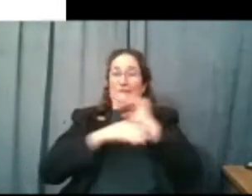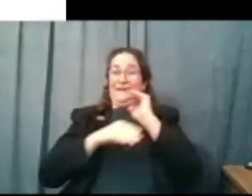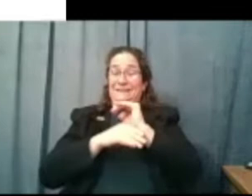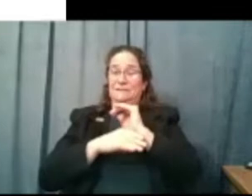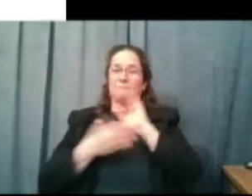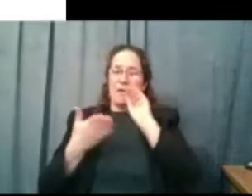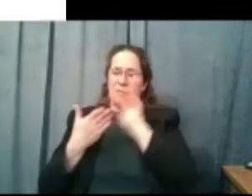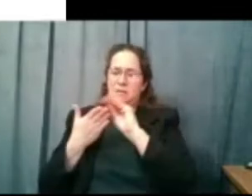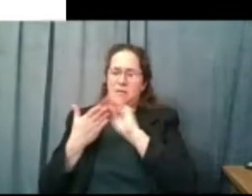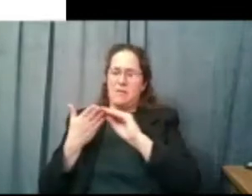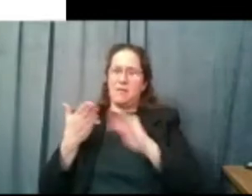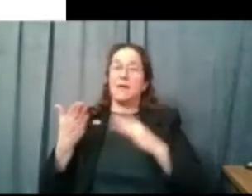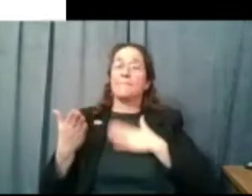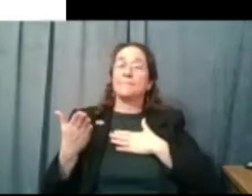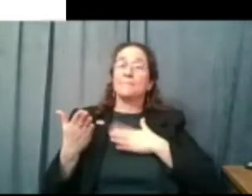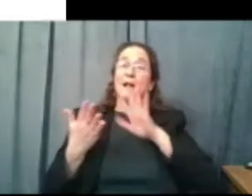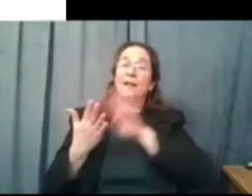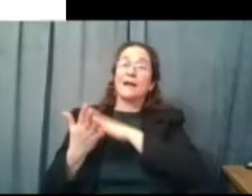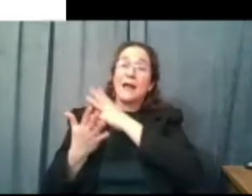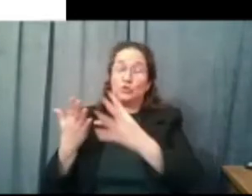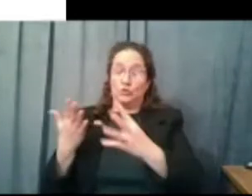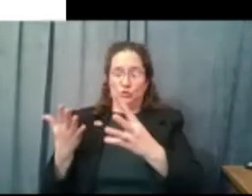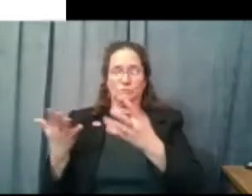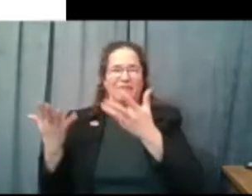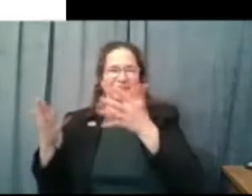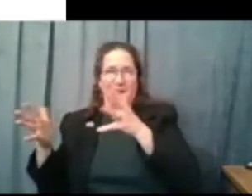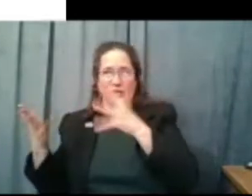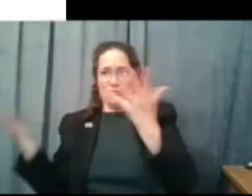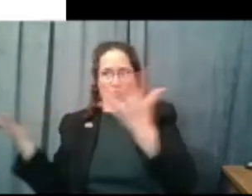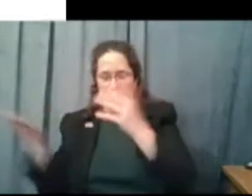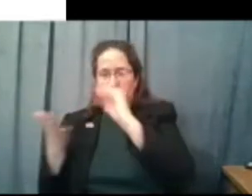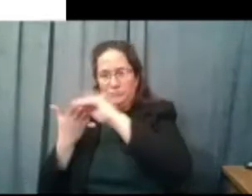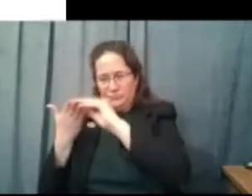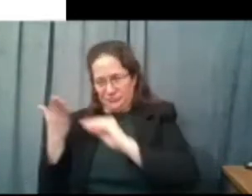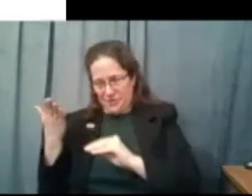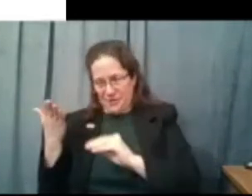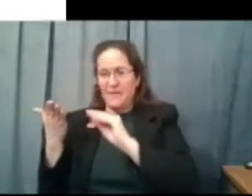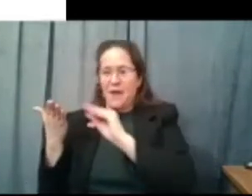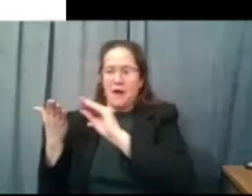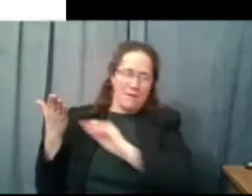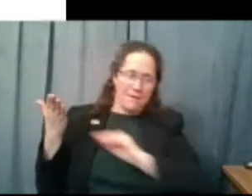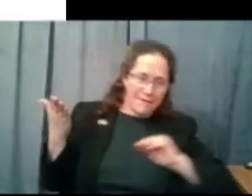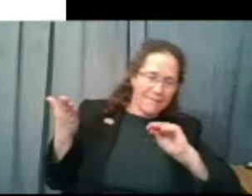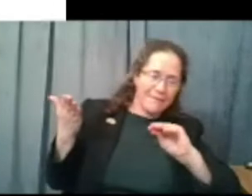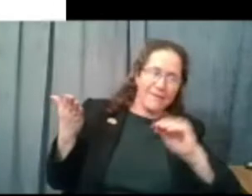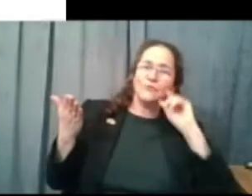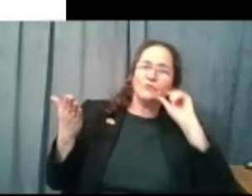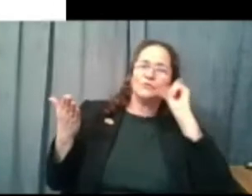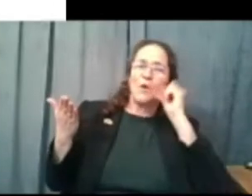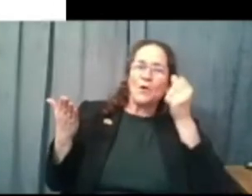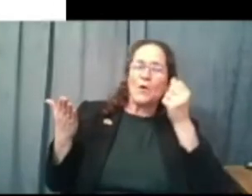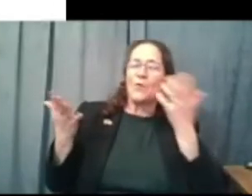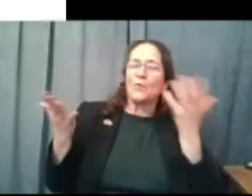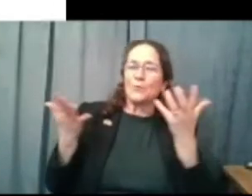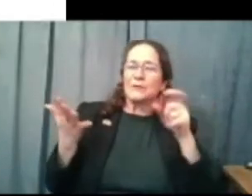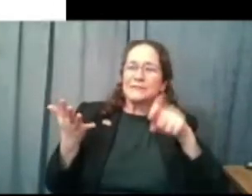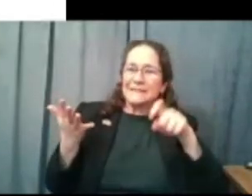down in my calendar that I did do and then moving things forward to the next day that I need to do.